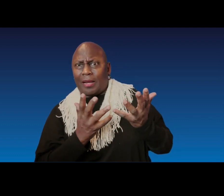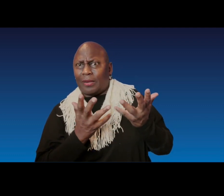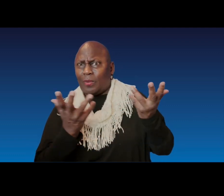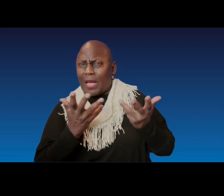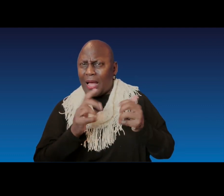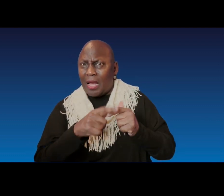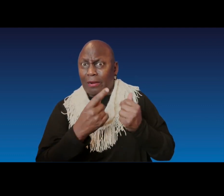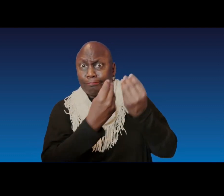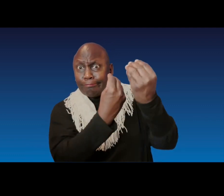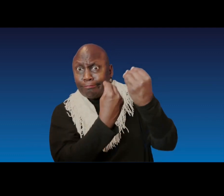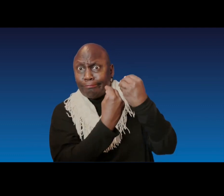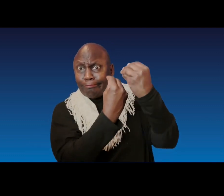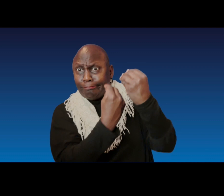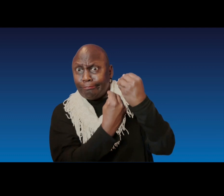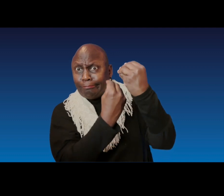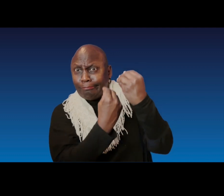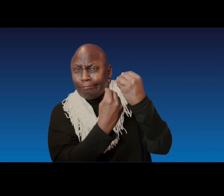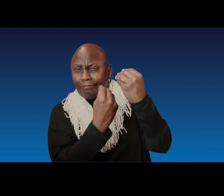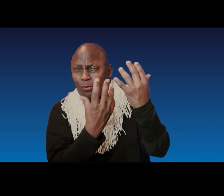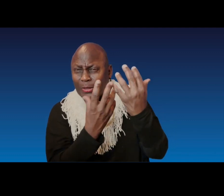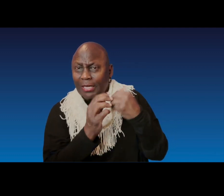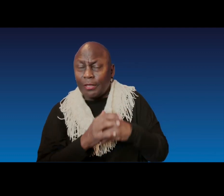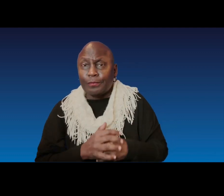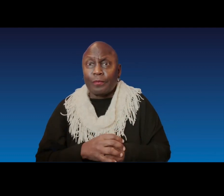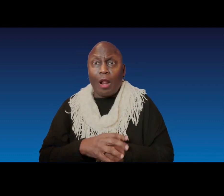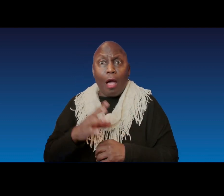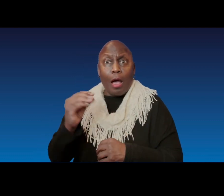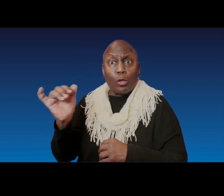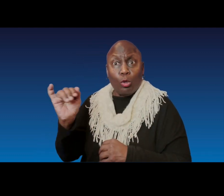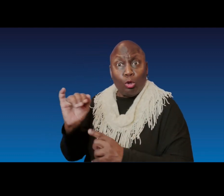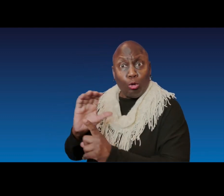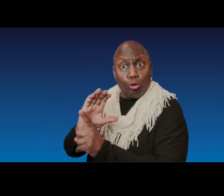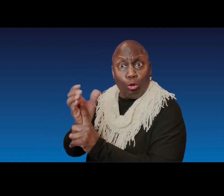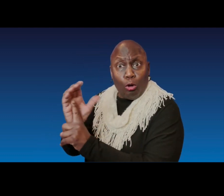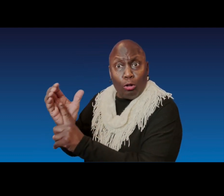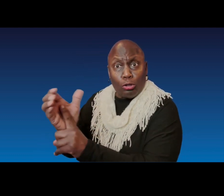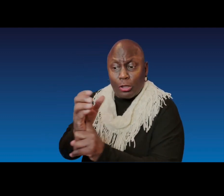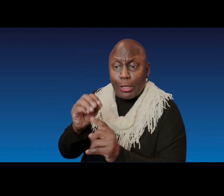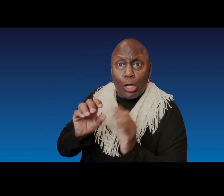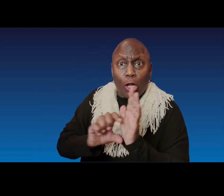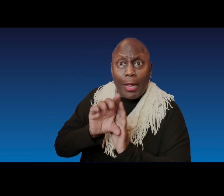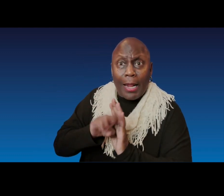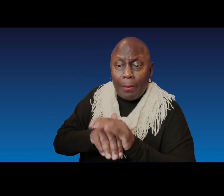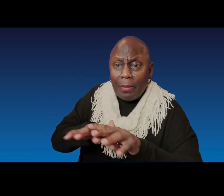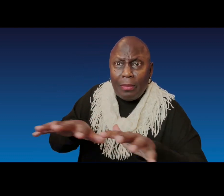What do teachers teach children? What are we being taught?